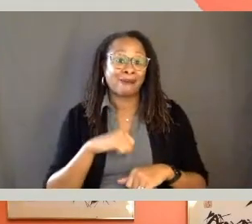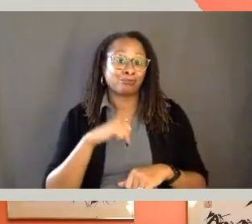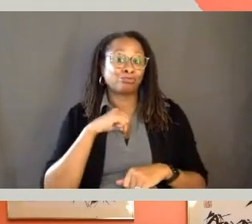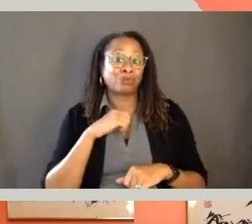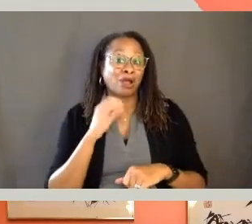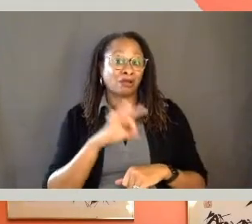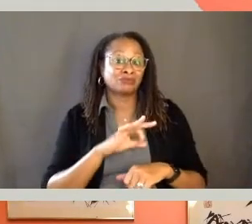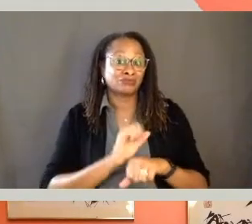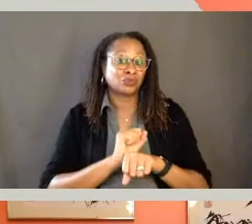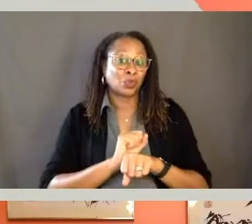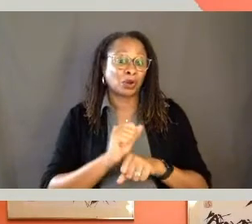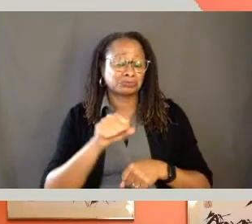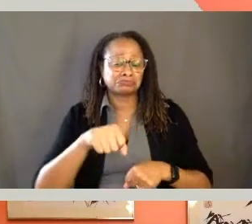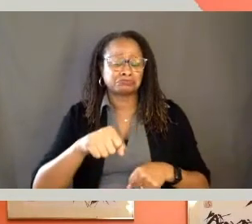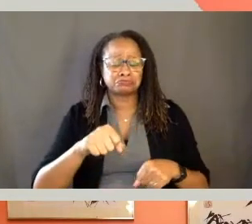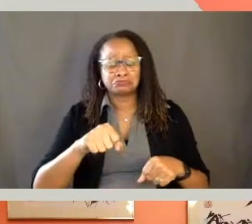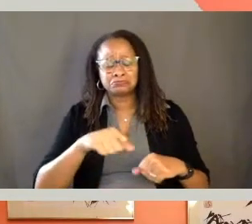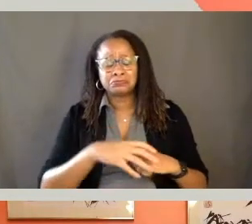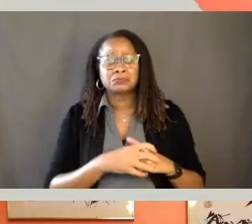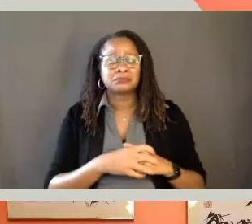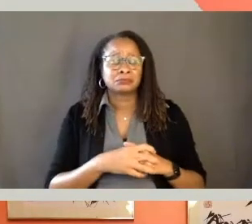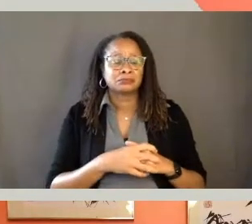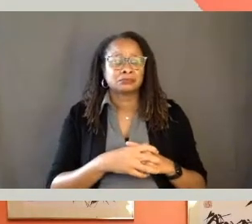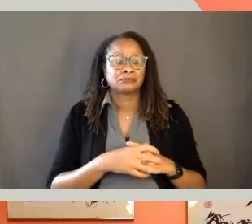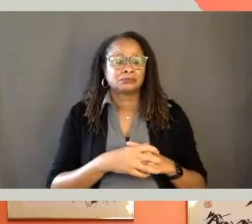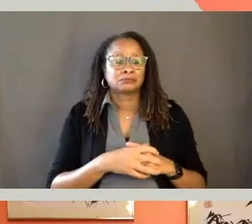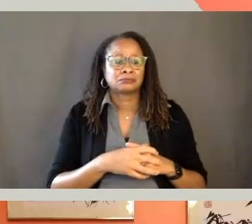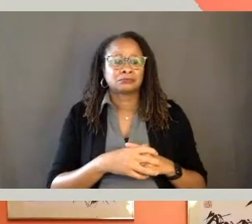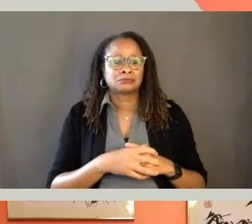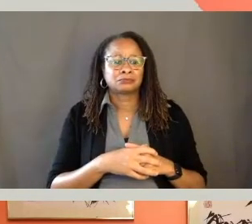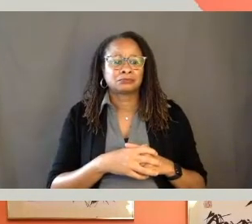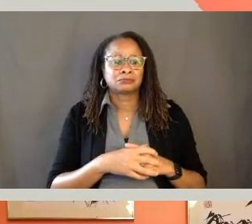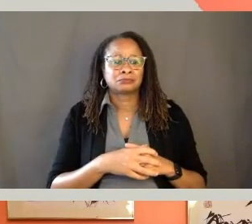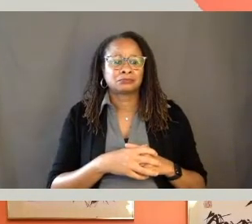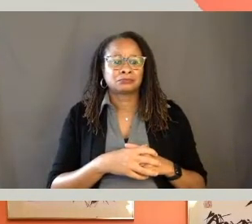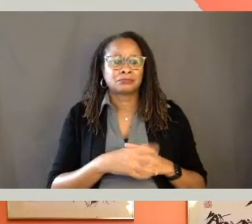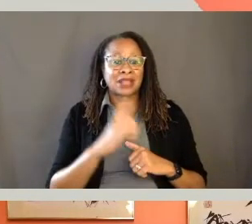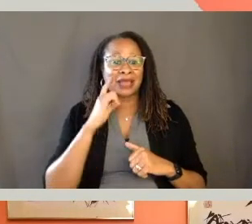It I think spoke to a lot of people.